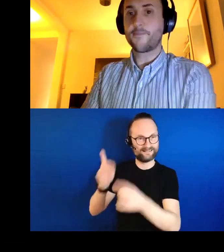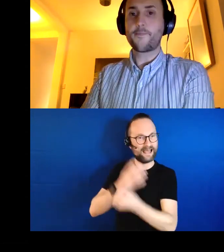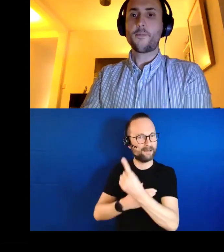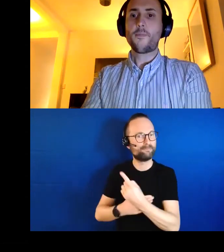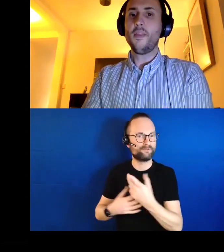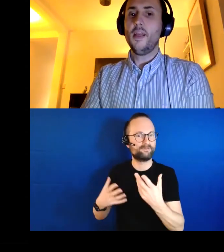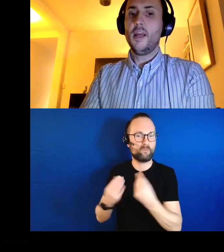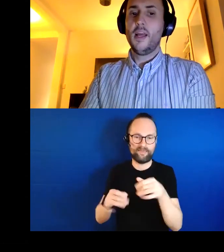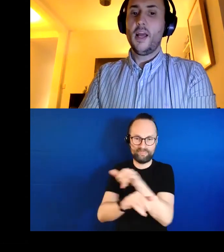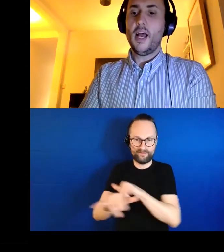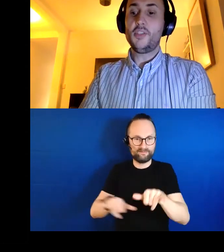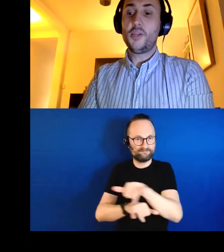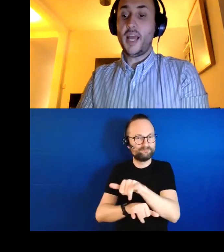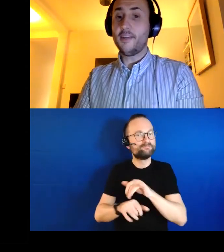for emergencies, is available on 18,000, nonemergency calls is 18001101, so I checked and they are